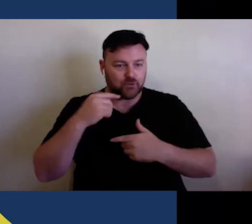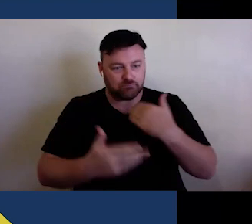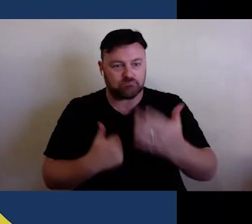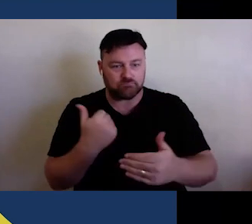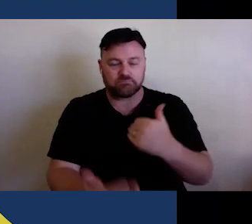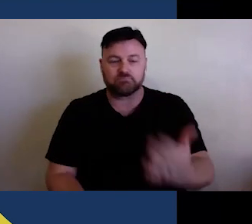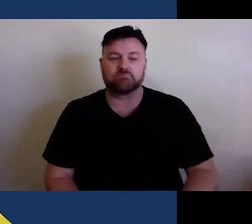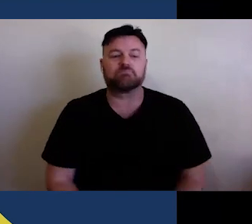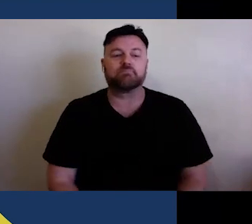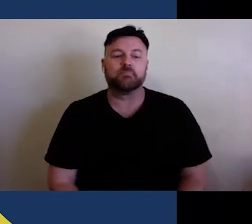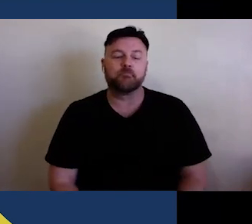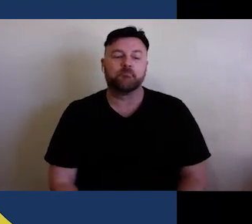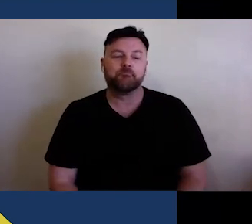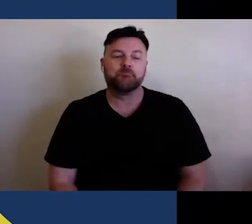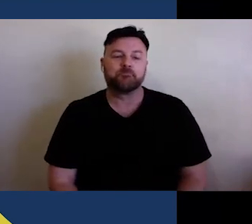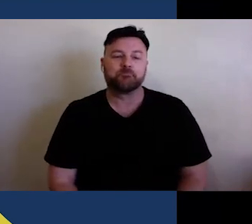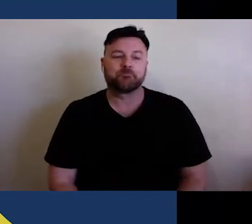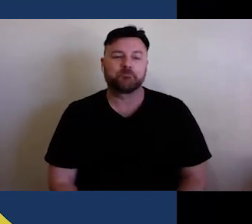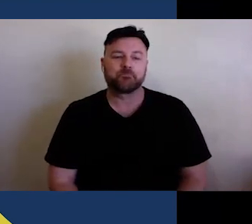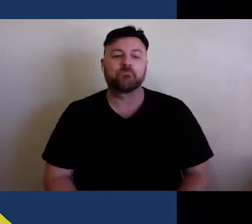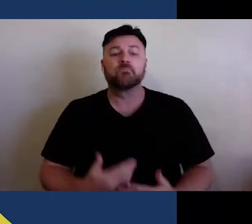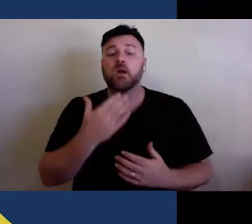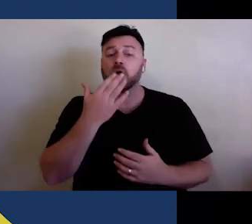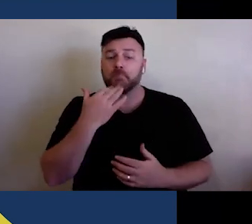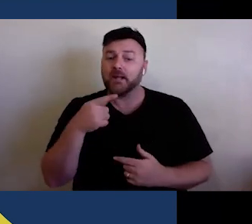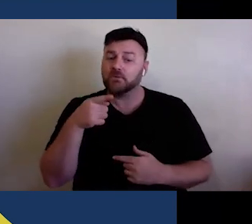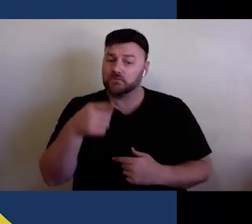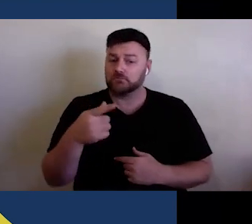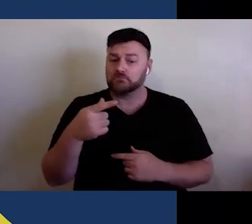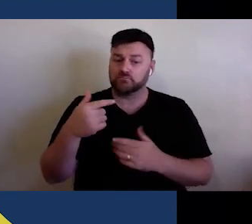opportunities with anyone you think will benefit from them. So just